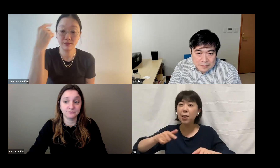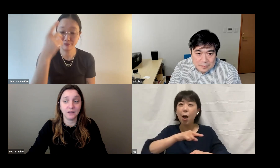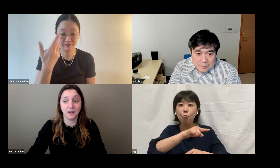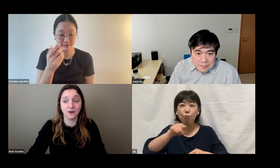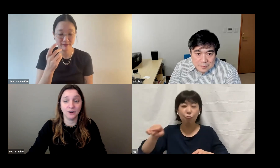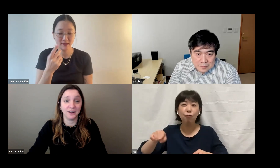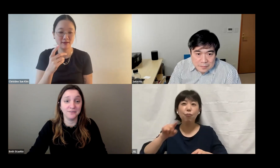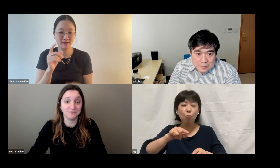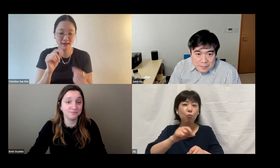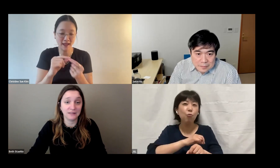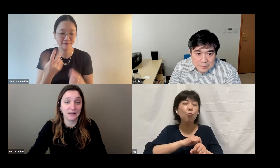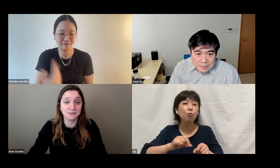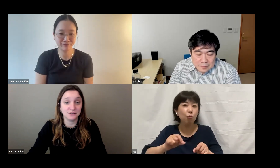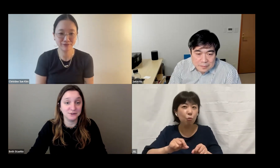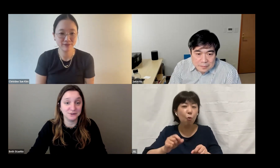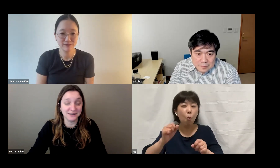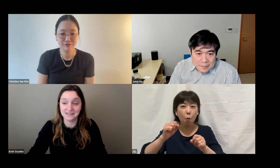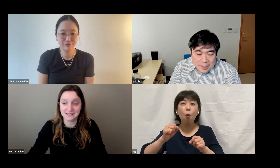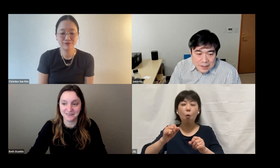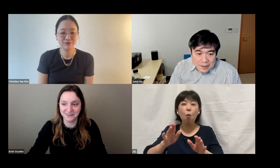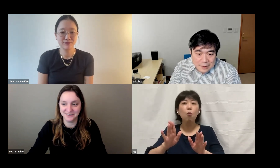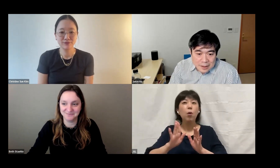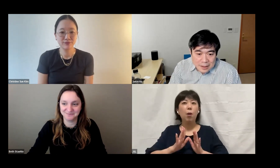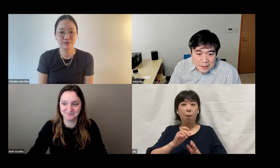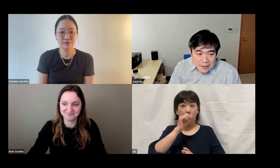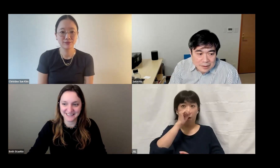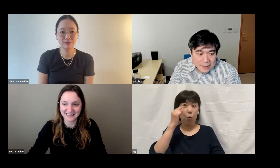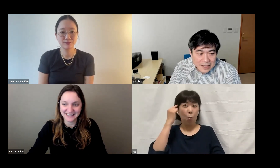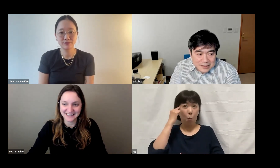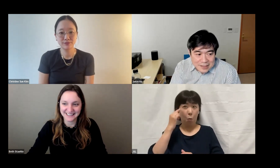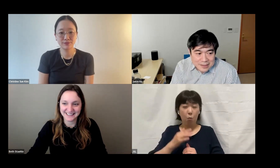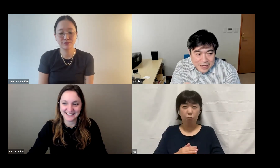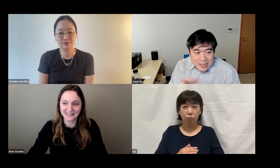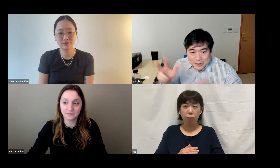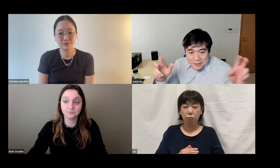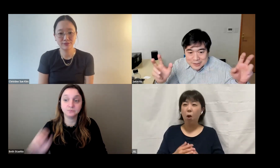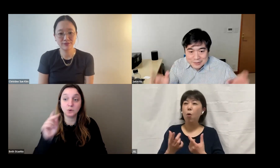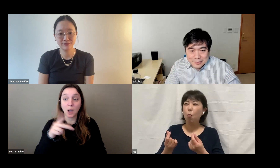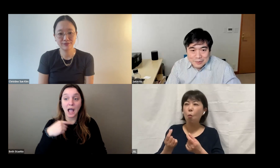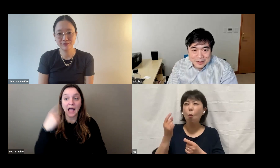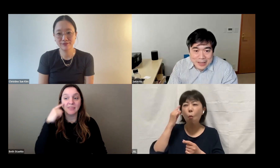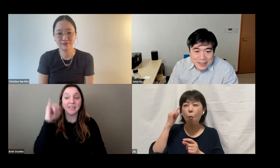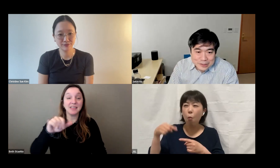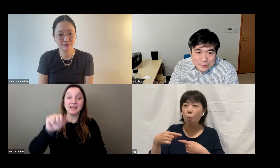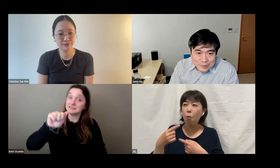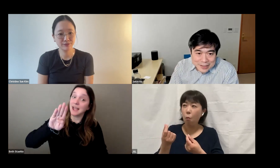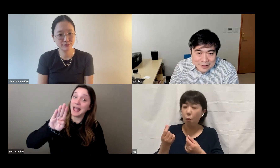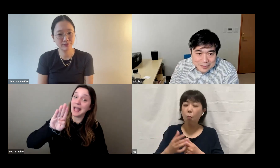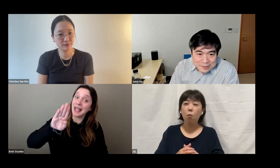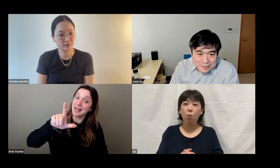I agree. Absolutely. Exactly. And I guess that's the ableist issue, right?